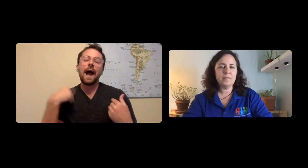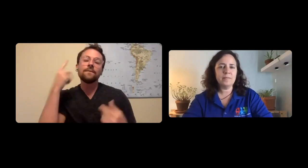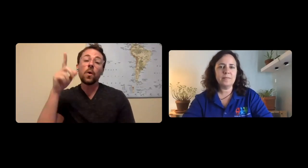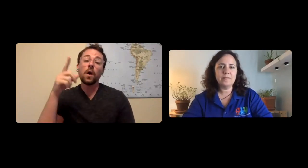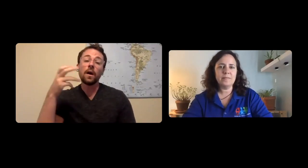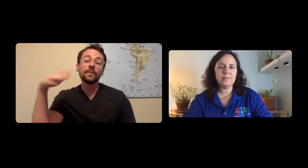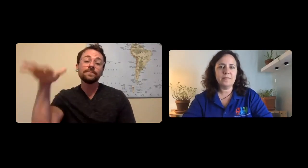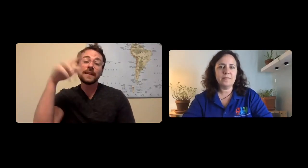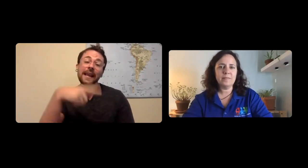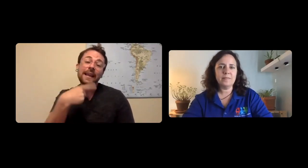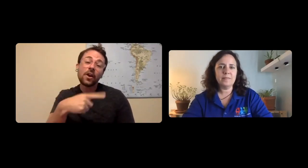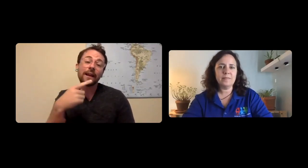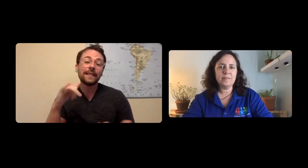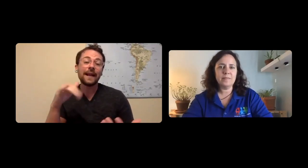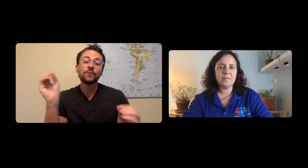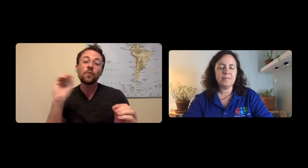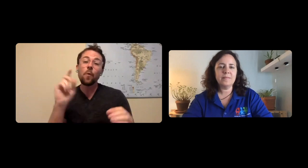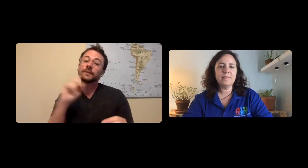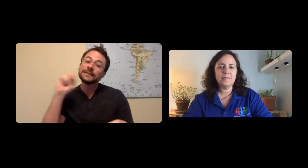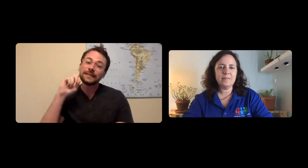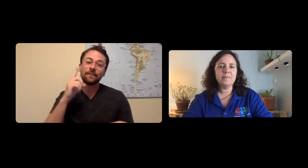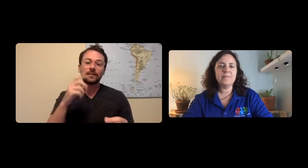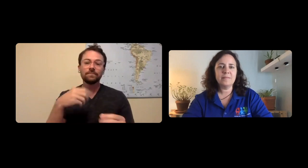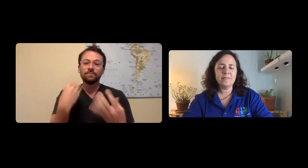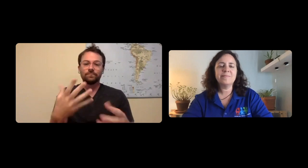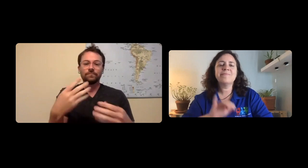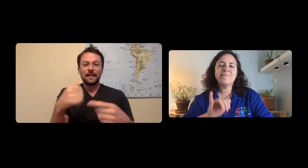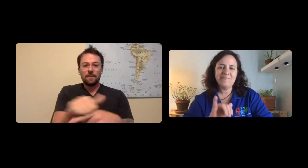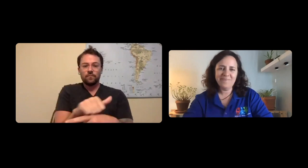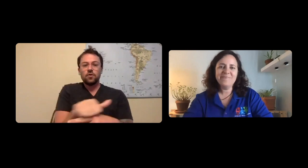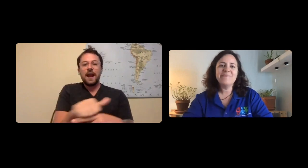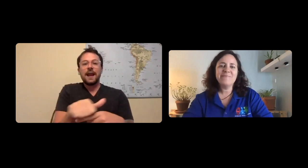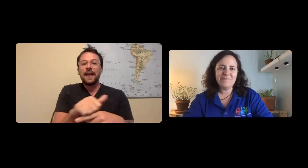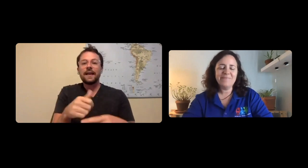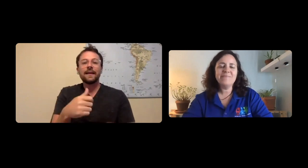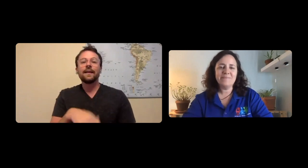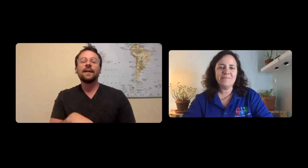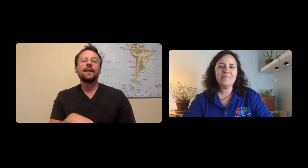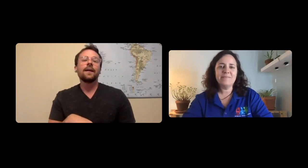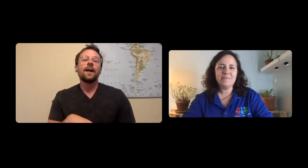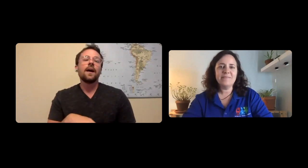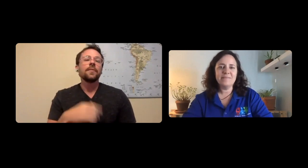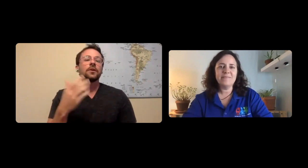They are certainly geared toward a mainstream audience.